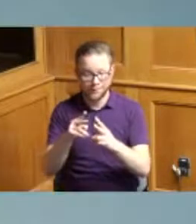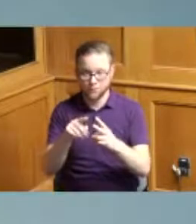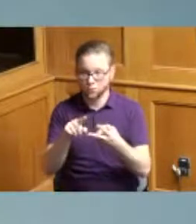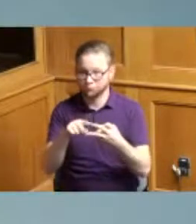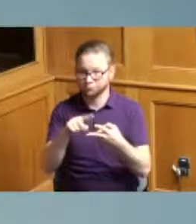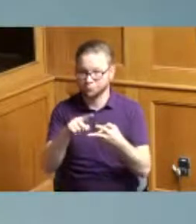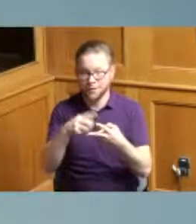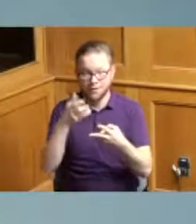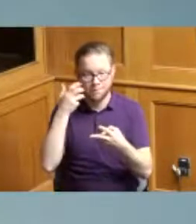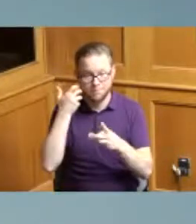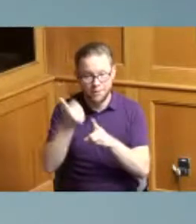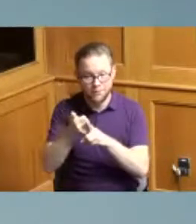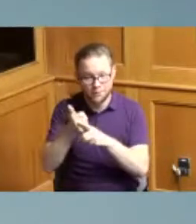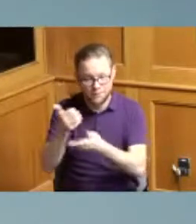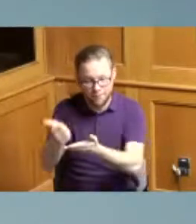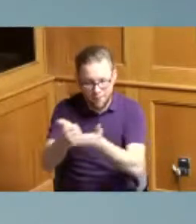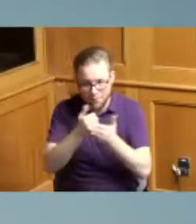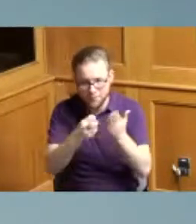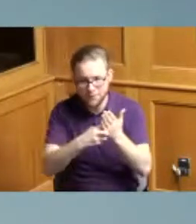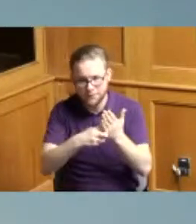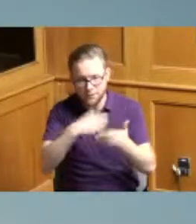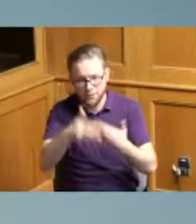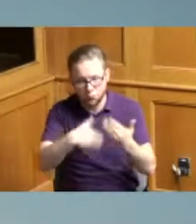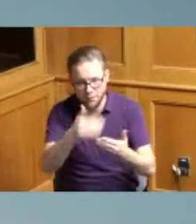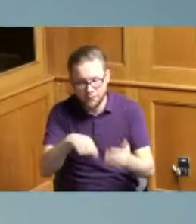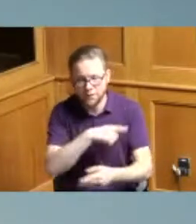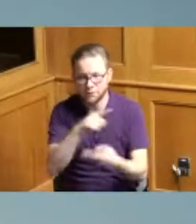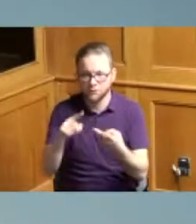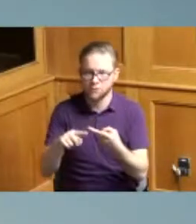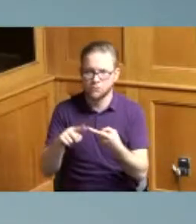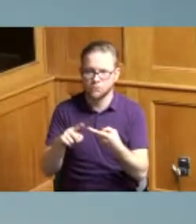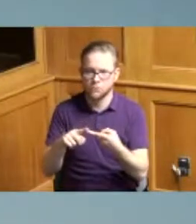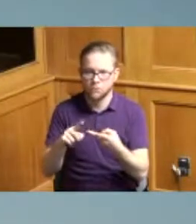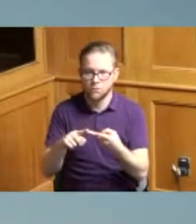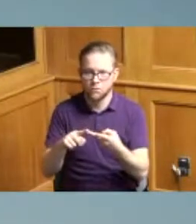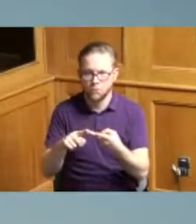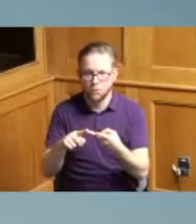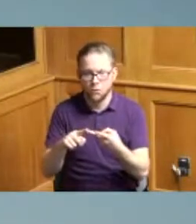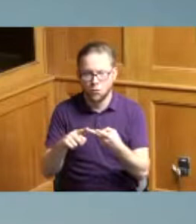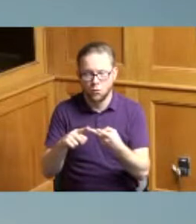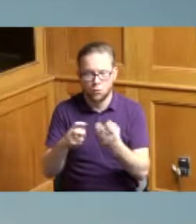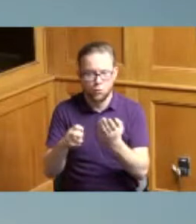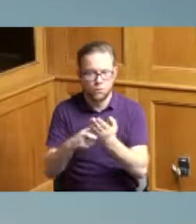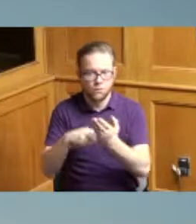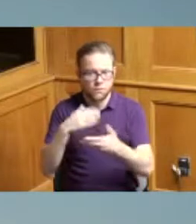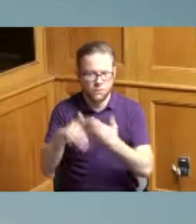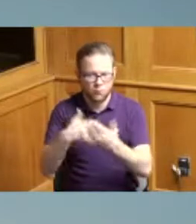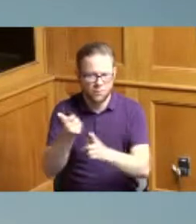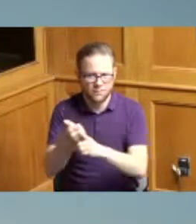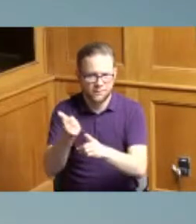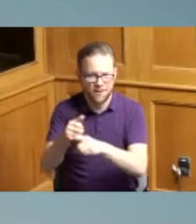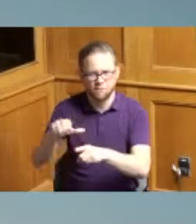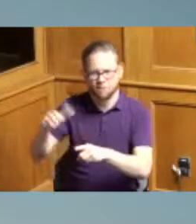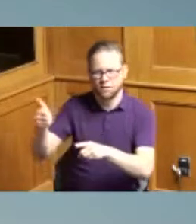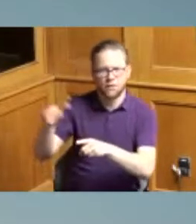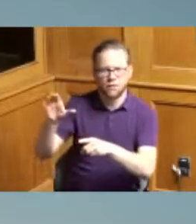Bengals assisting us with the ticketing or working the ticketing through a third-party ticket vendor